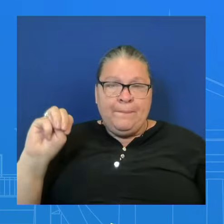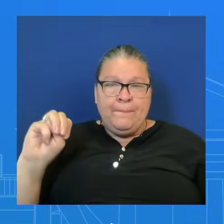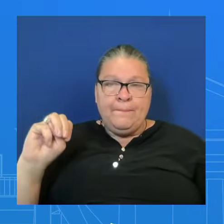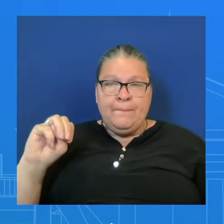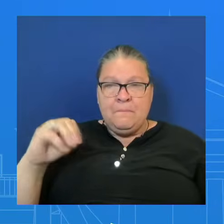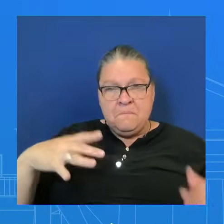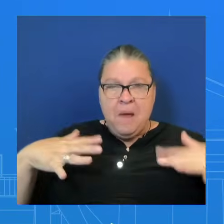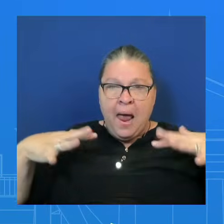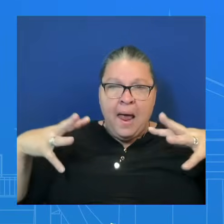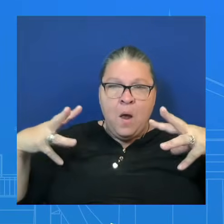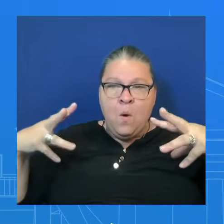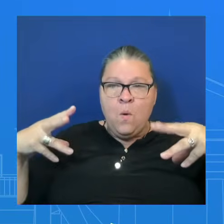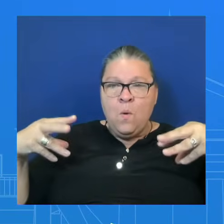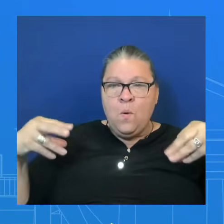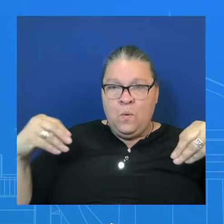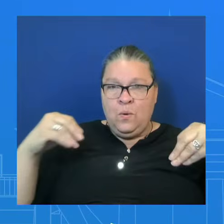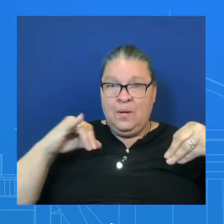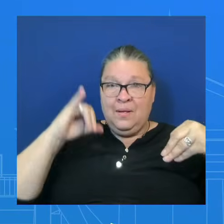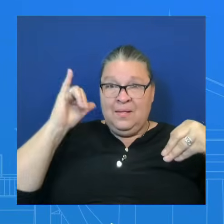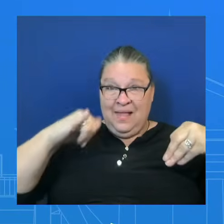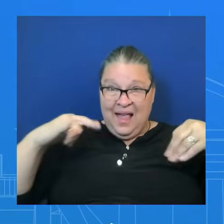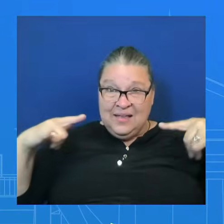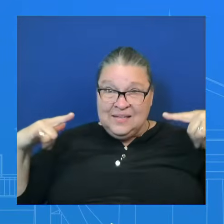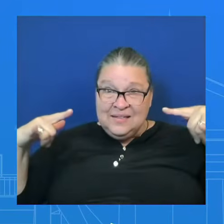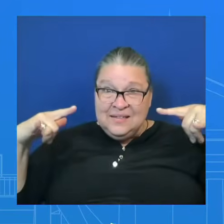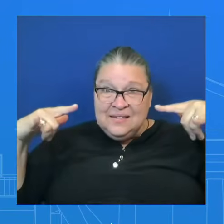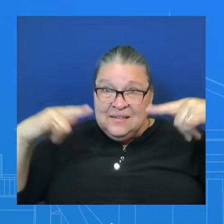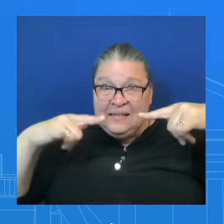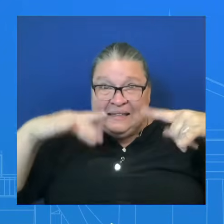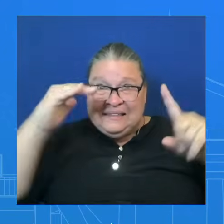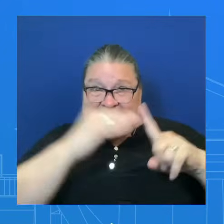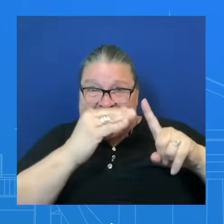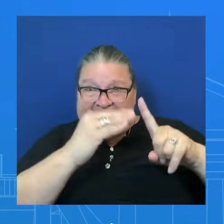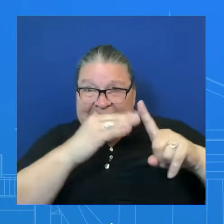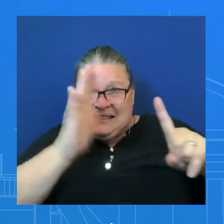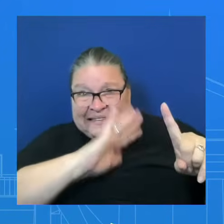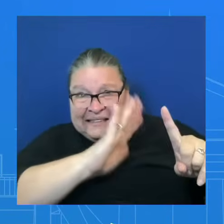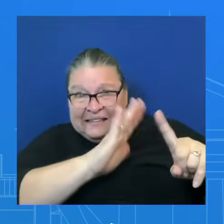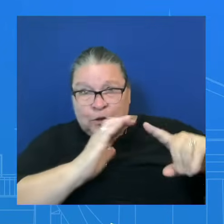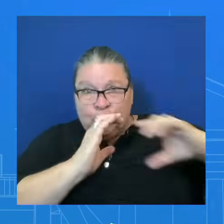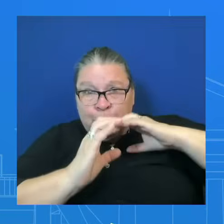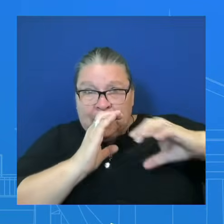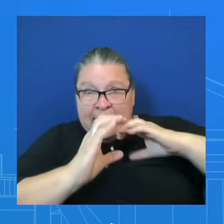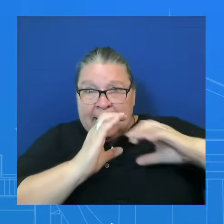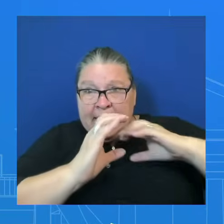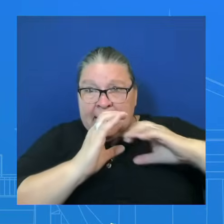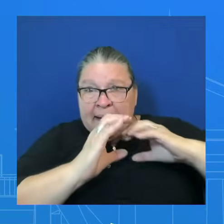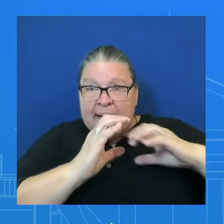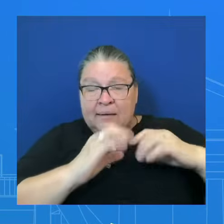try to get on the radio, communicate to the pilot. That wasn't working. Made themselves visible; that didn't work.